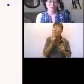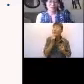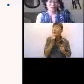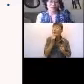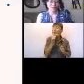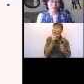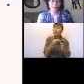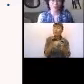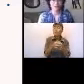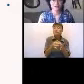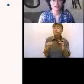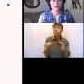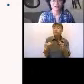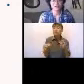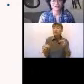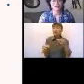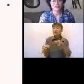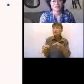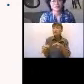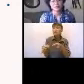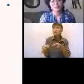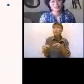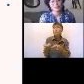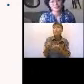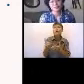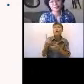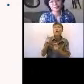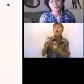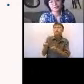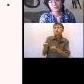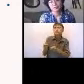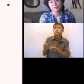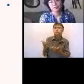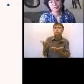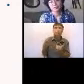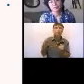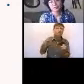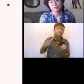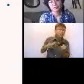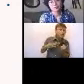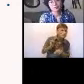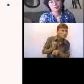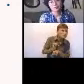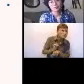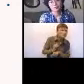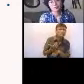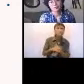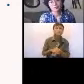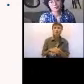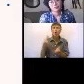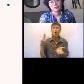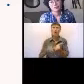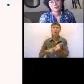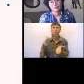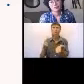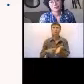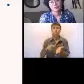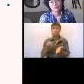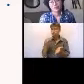or contract positions. So what is...